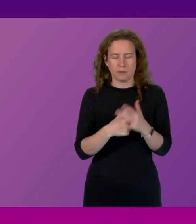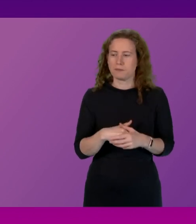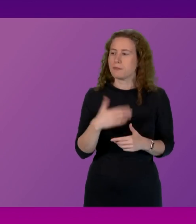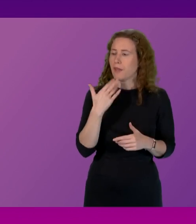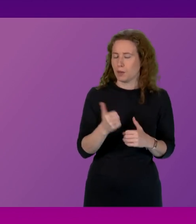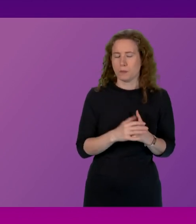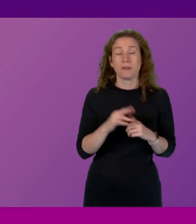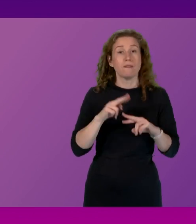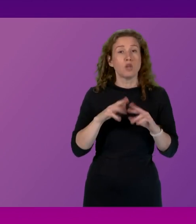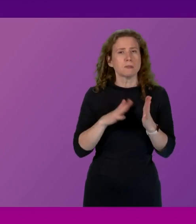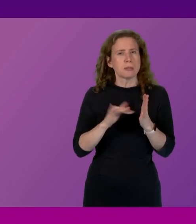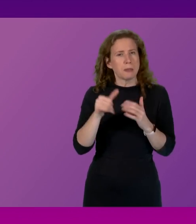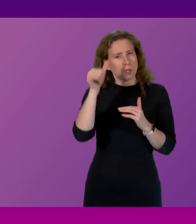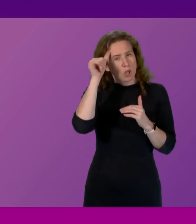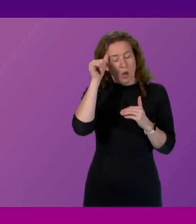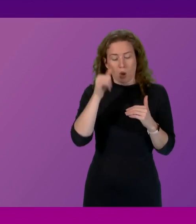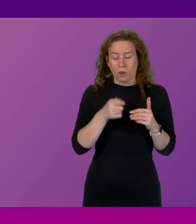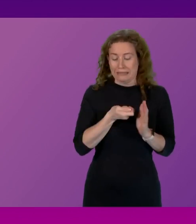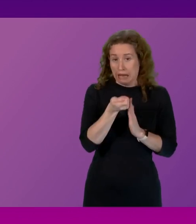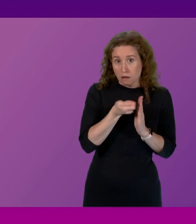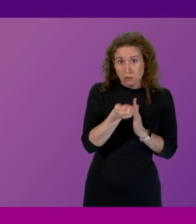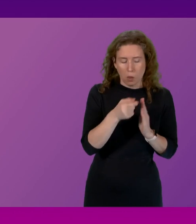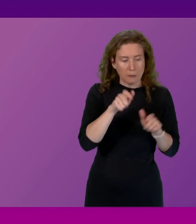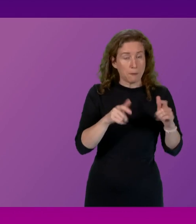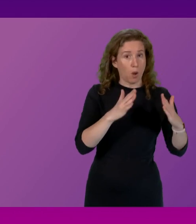The First Minister may be aware that tenants and homeowners were moved out of their homes